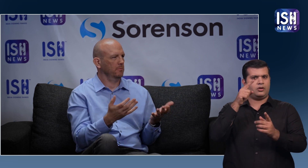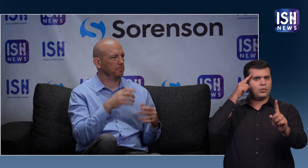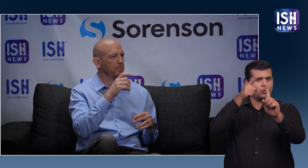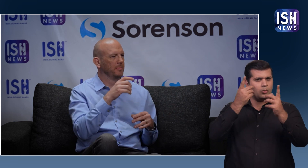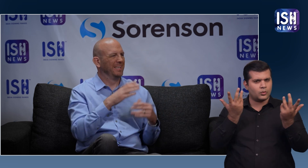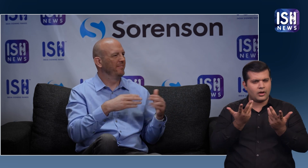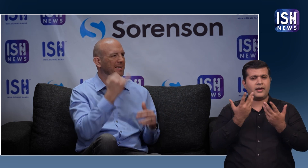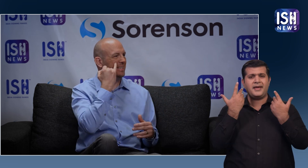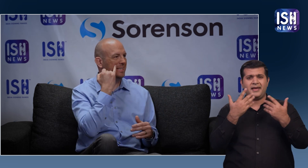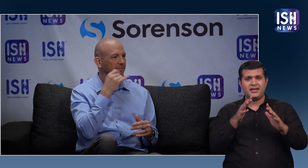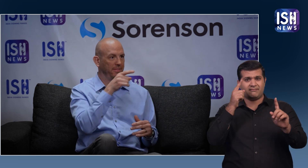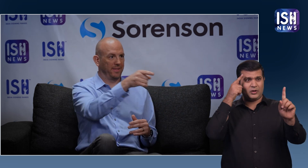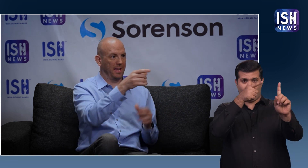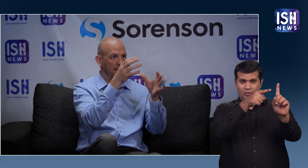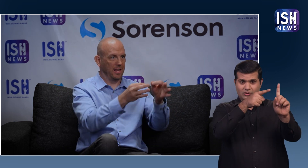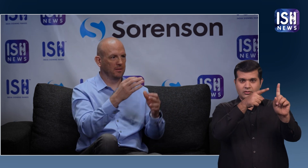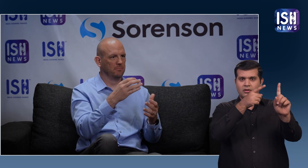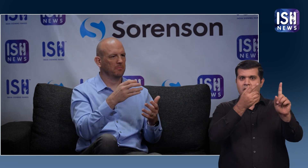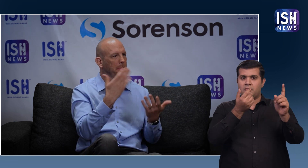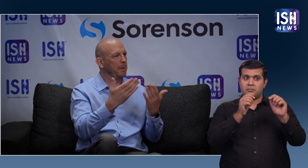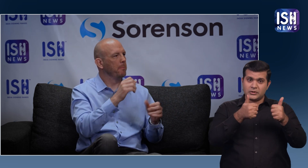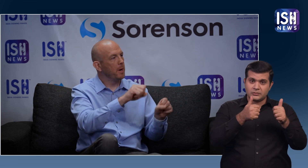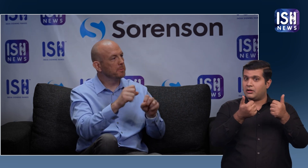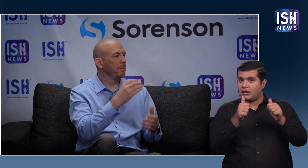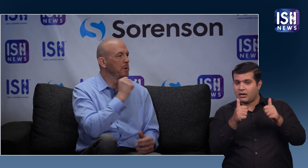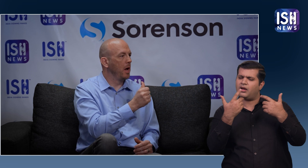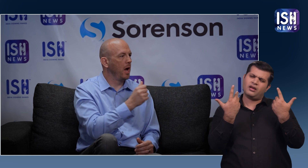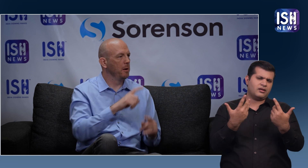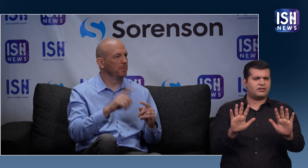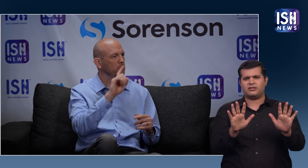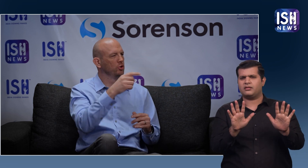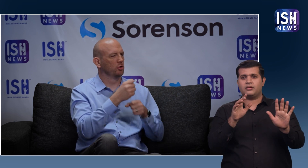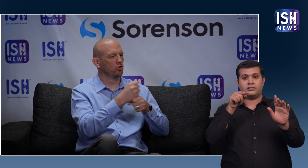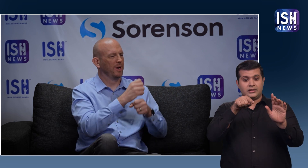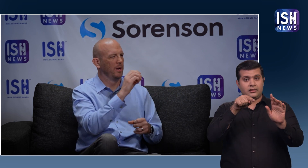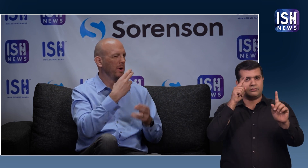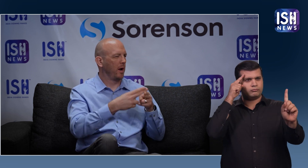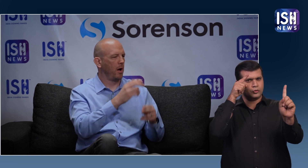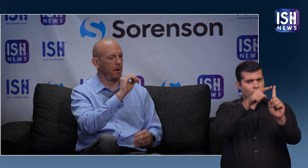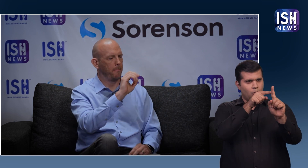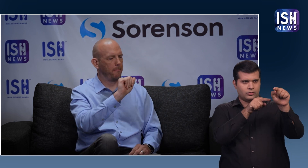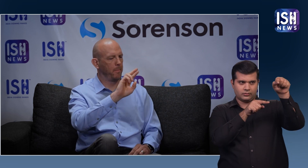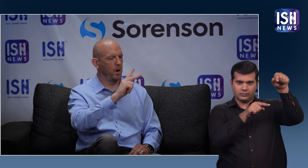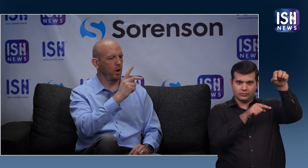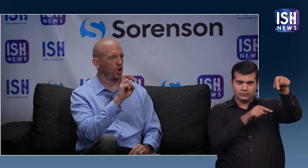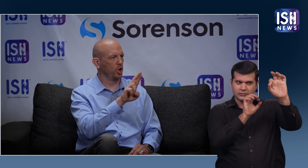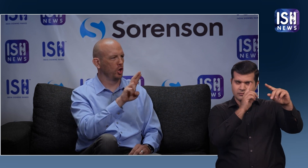Even if what you decide is possible or not, but just create a "marker".